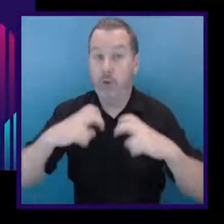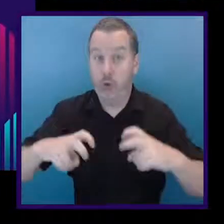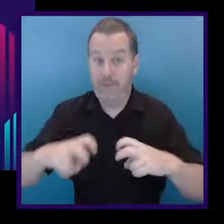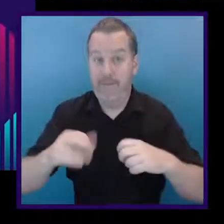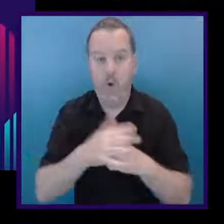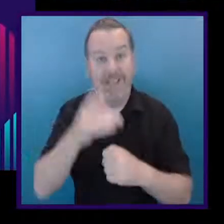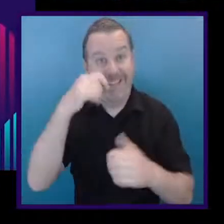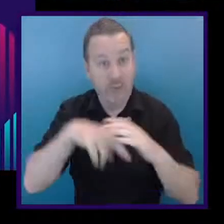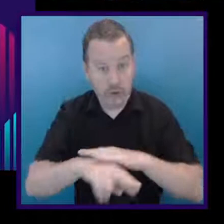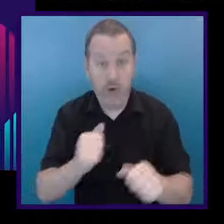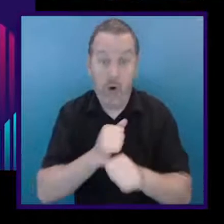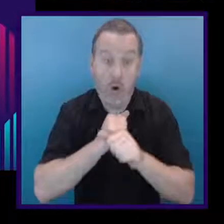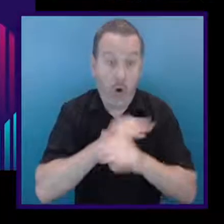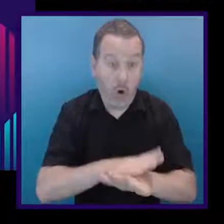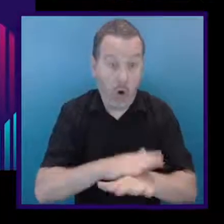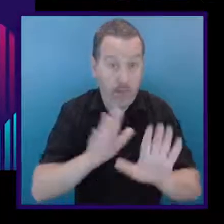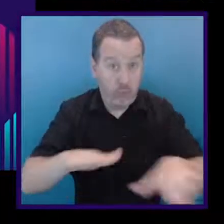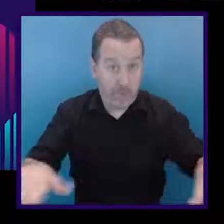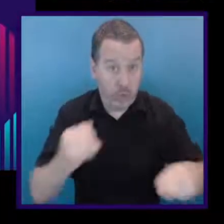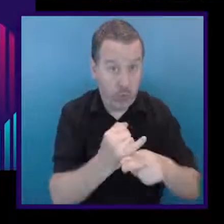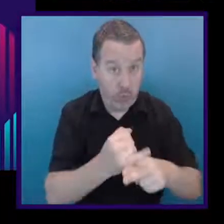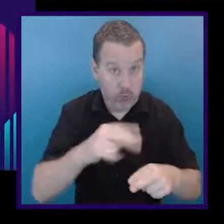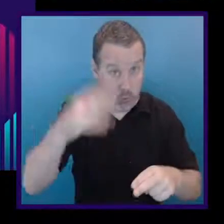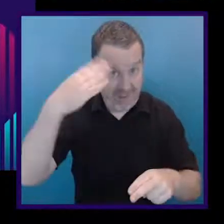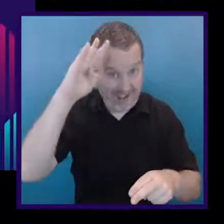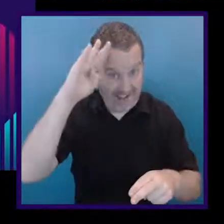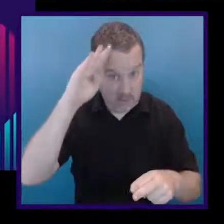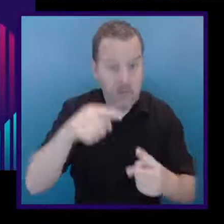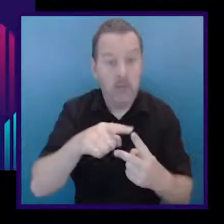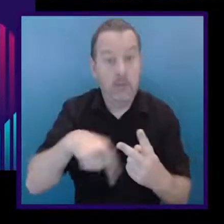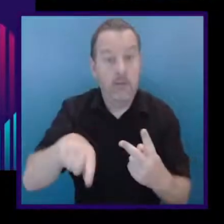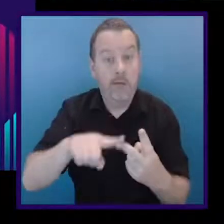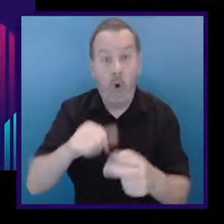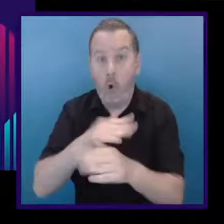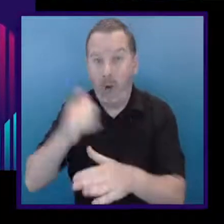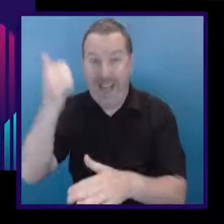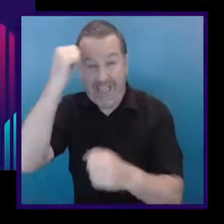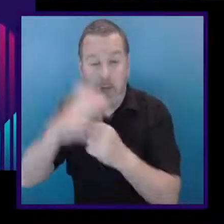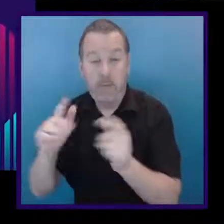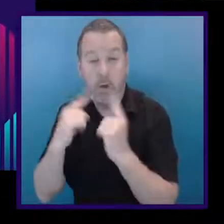in Northern Ireland, and to all heads of departments in post-primary schools in Northern Ireland.